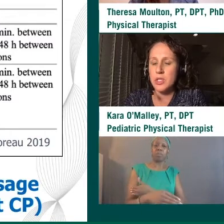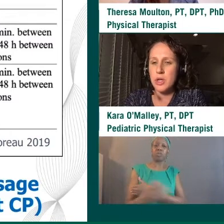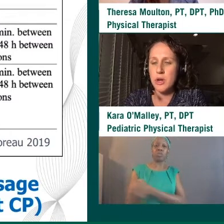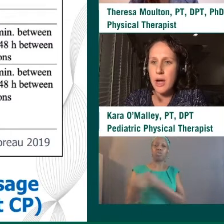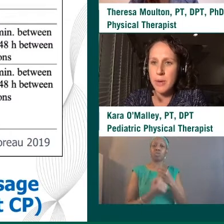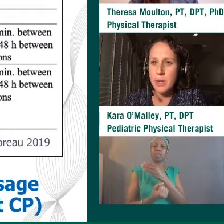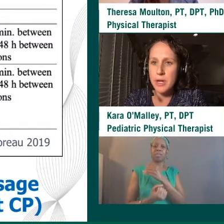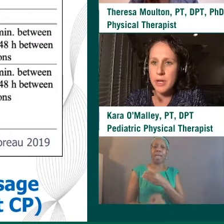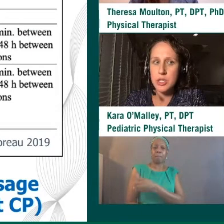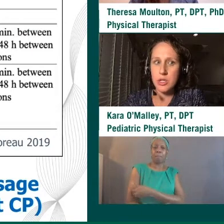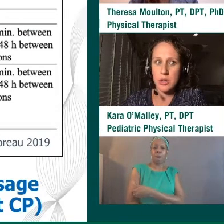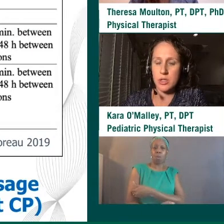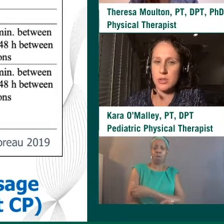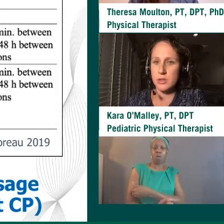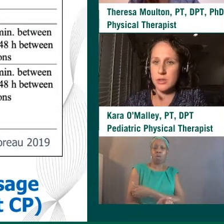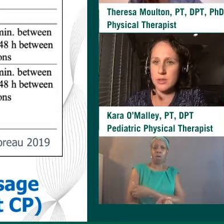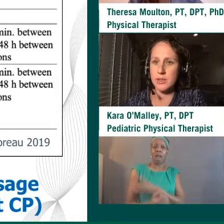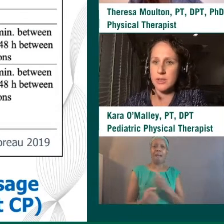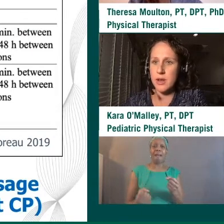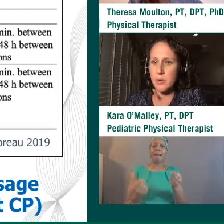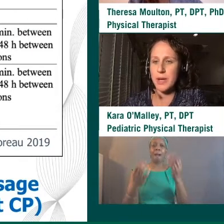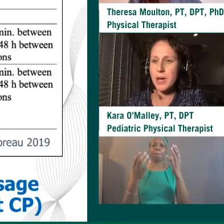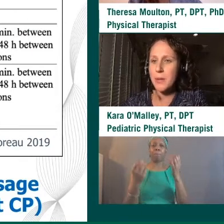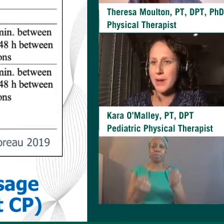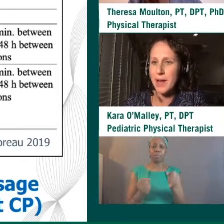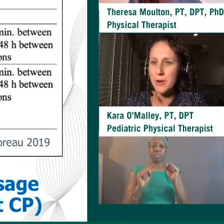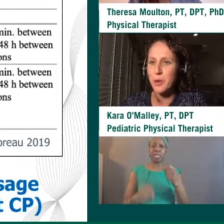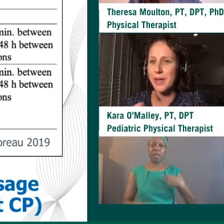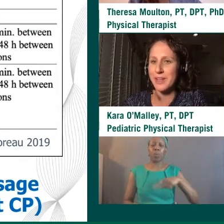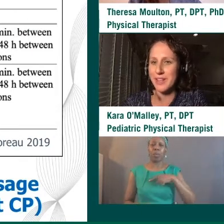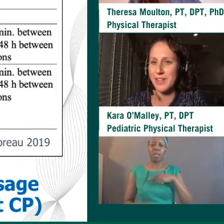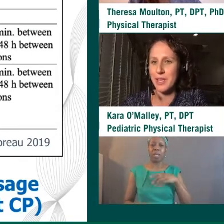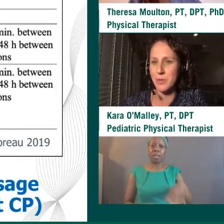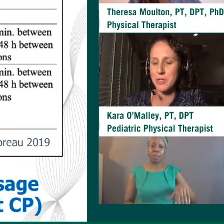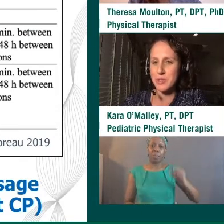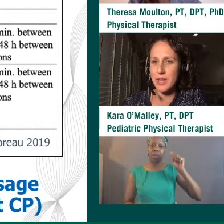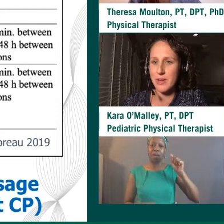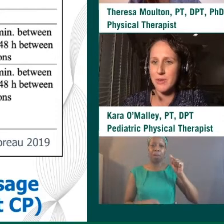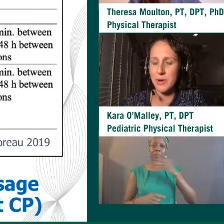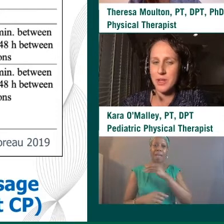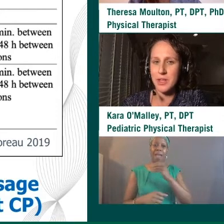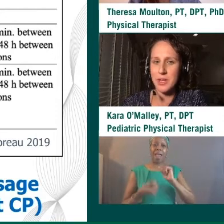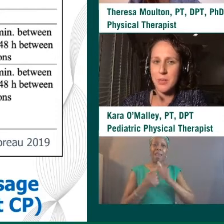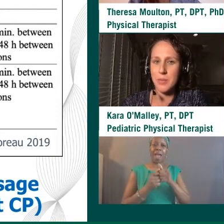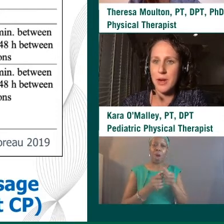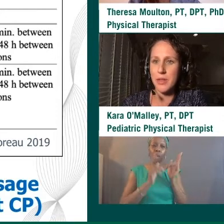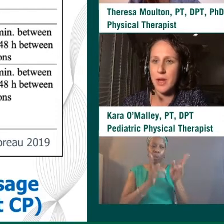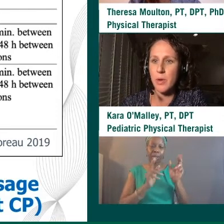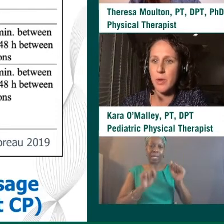So how much can we pick up and how quickly can we do that? If you wanna think about it that way.